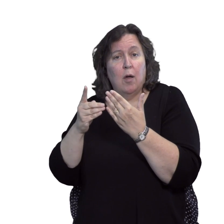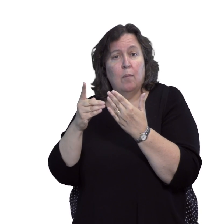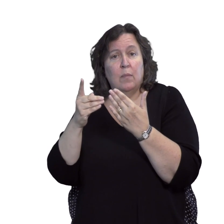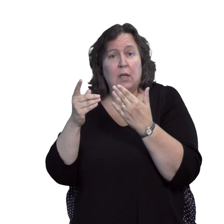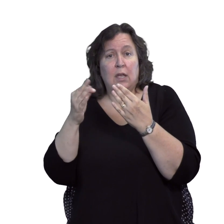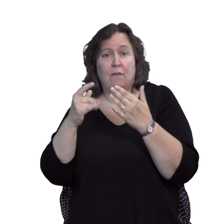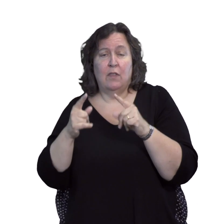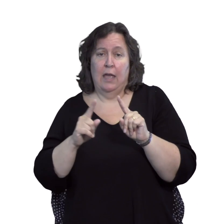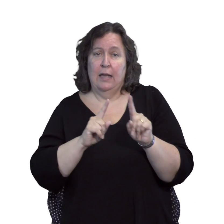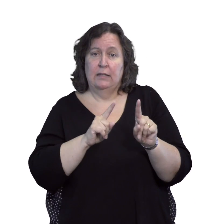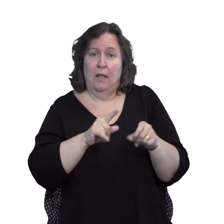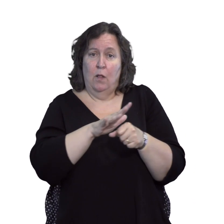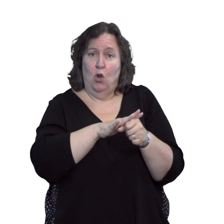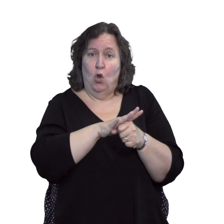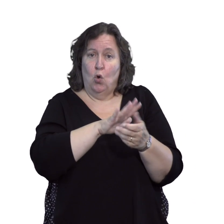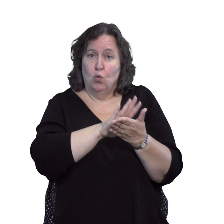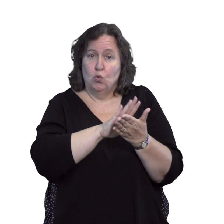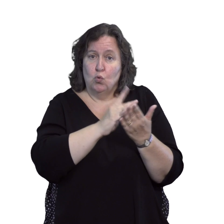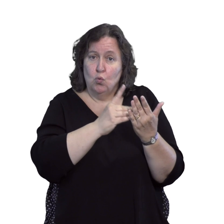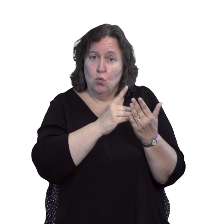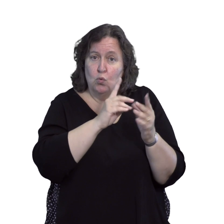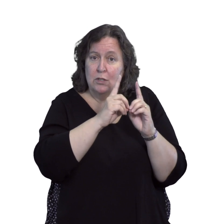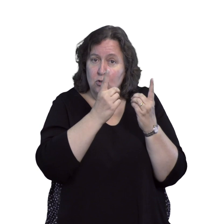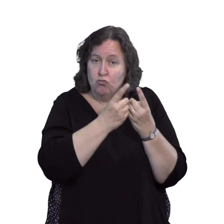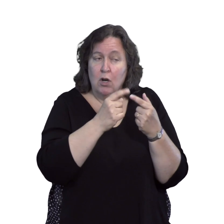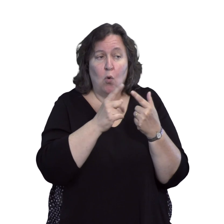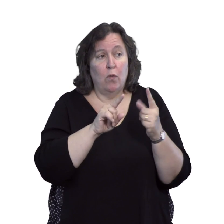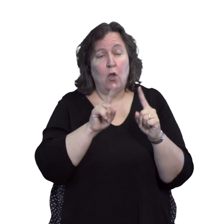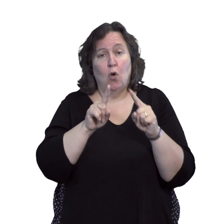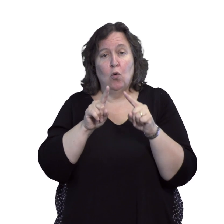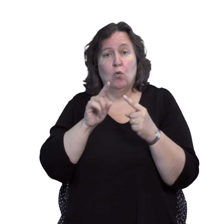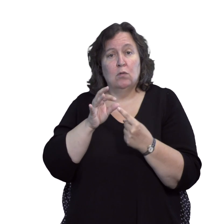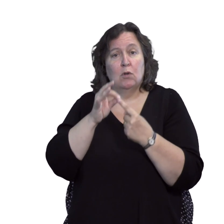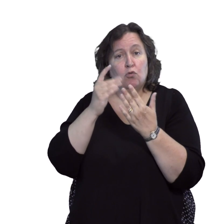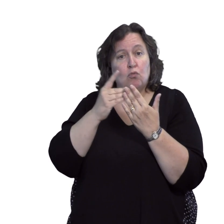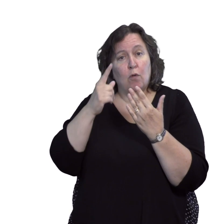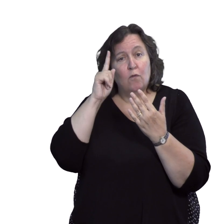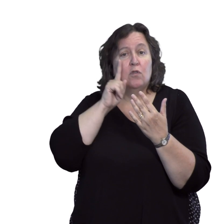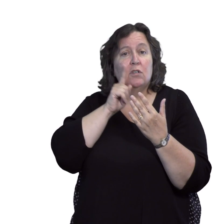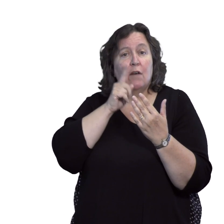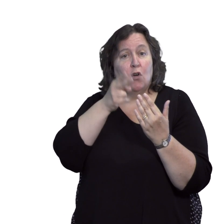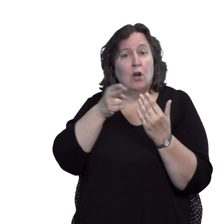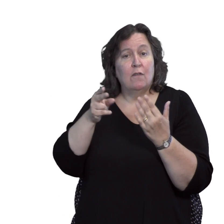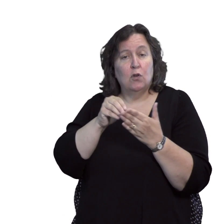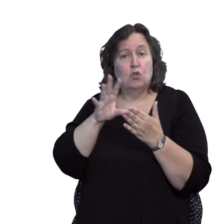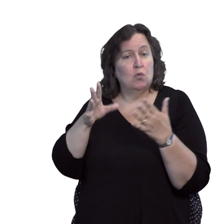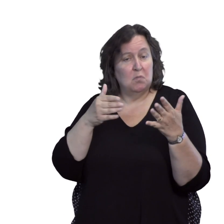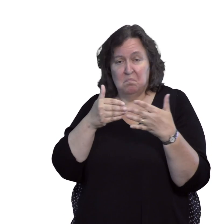If they go to the local school district or if they are in a program or school for deaf and hard of hearing students,